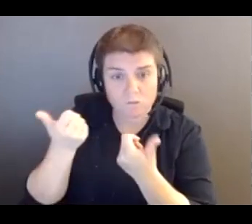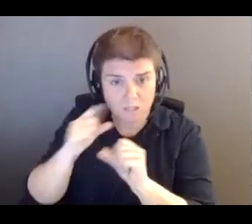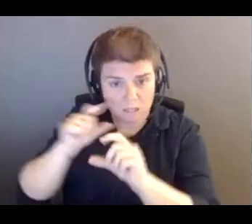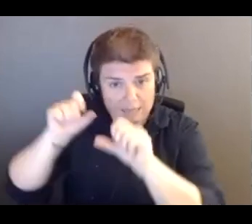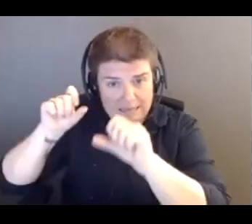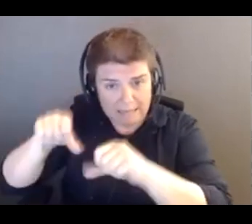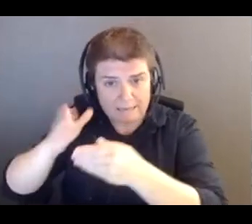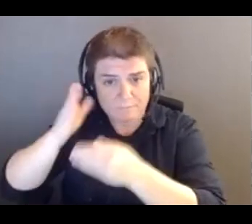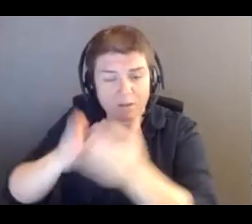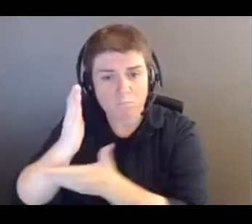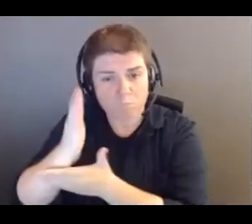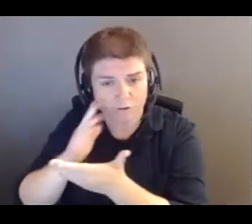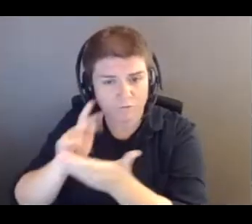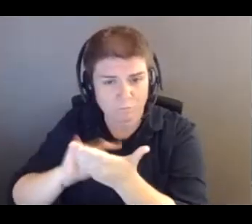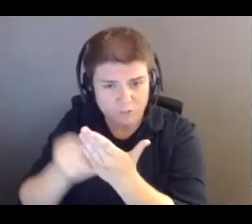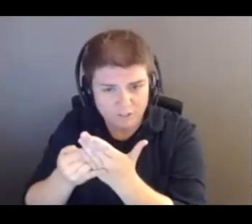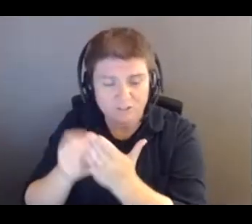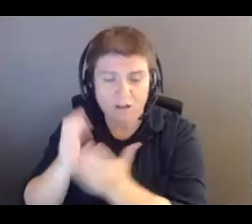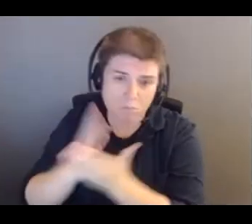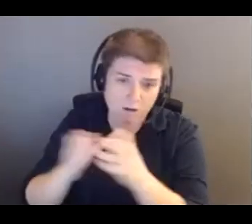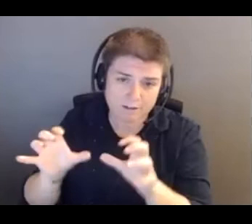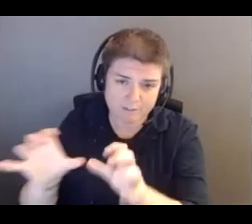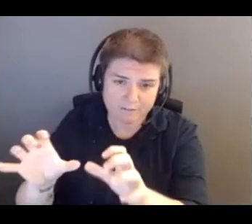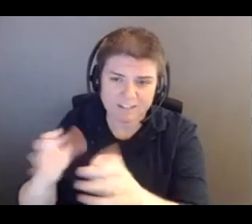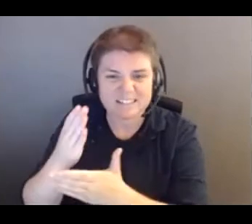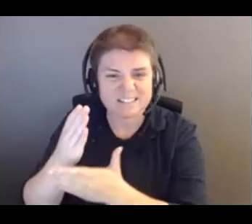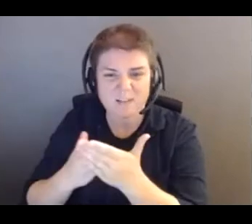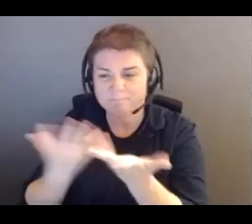part of your project or activities, and some things have just been shifted or adjusted,